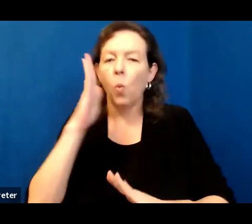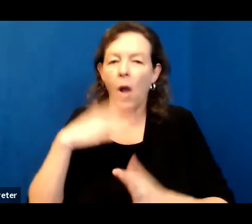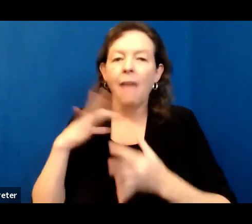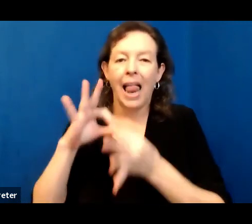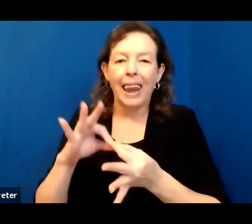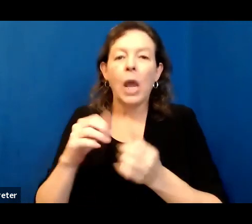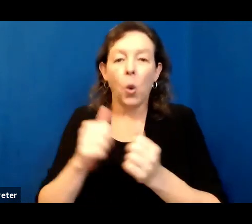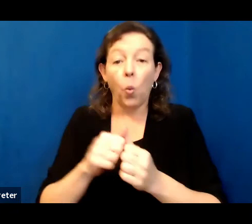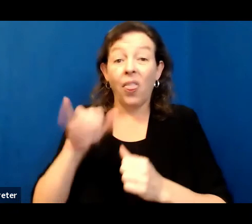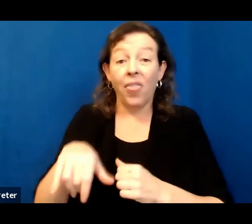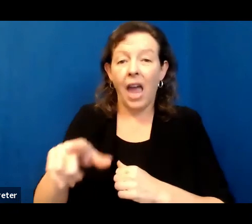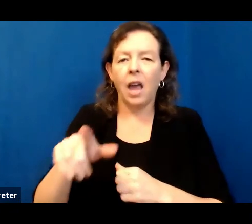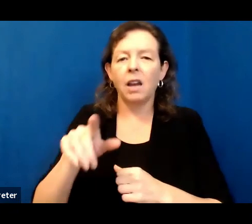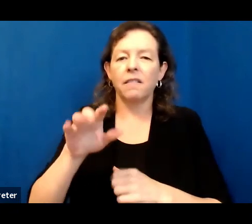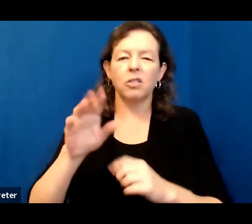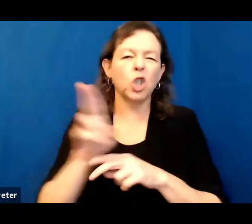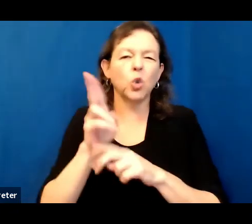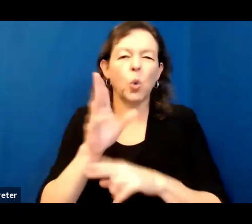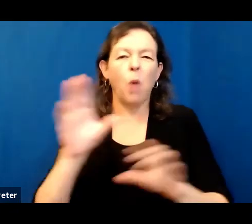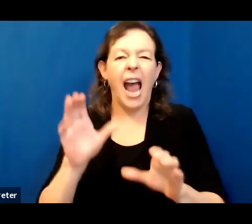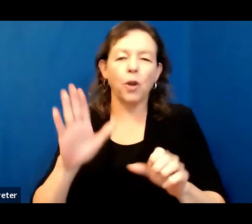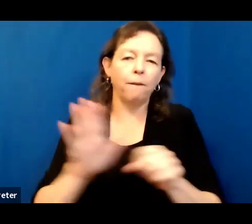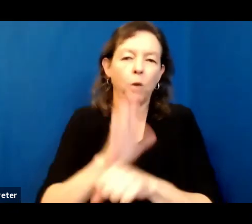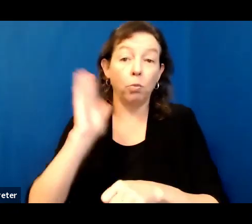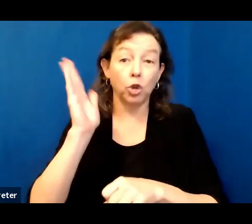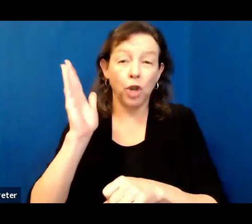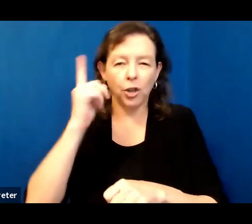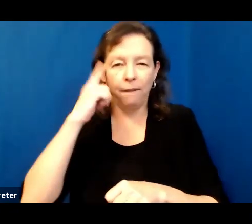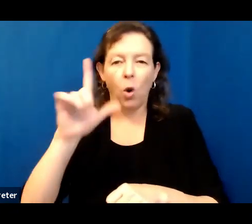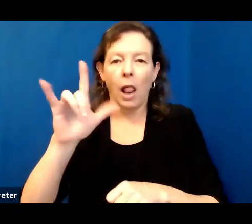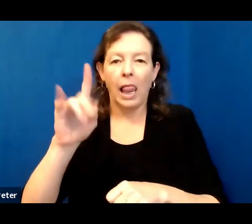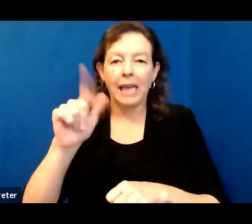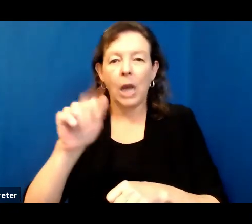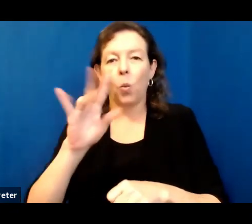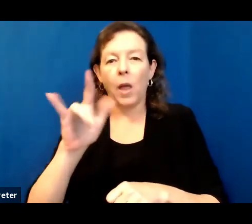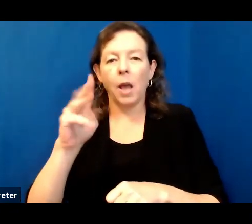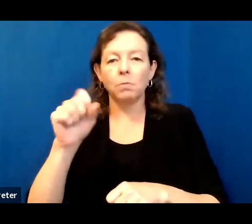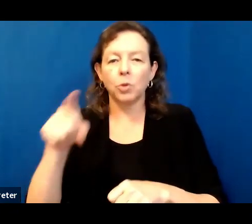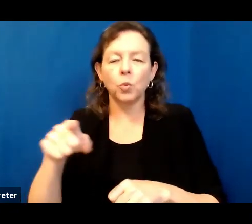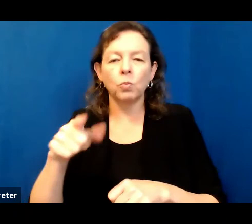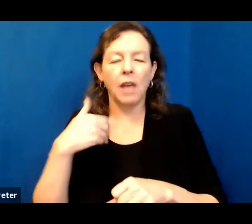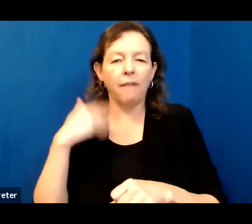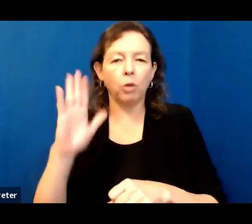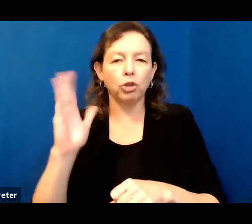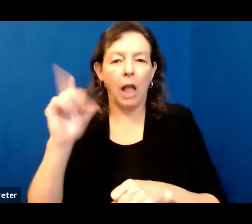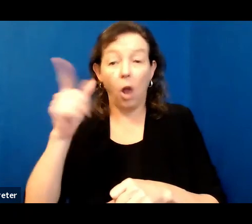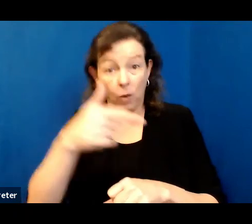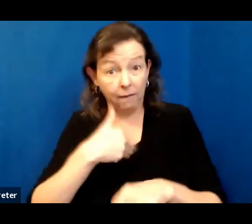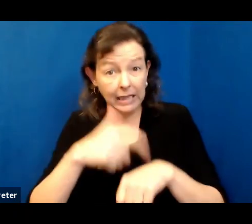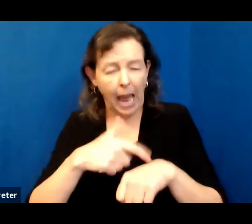full presentation about identity theft and scam issues and disasters. So please, when you have time make sure you take a look at that.